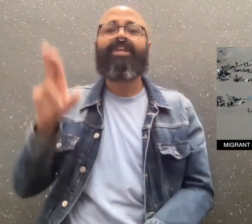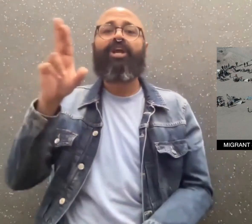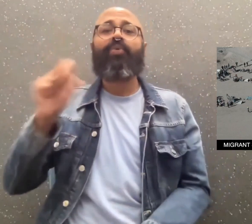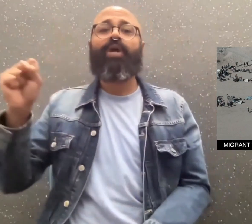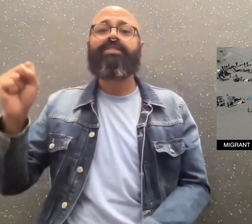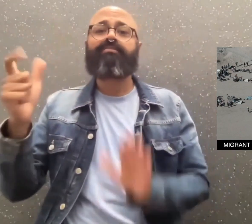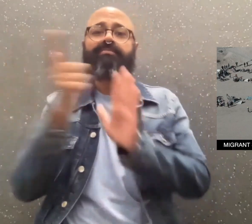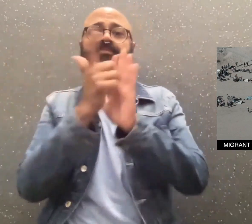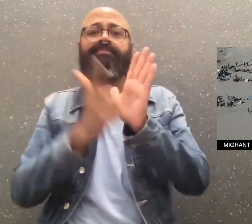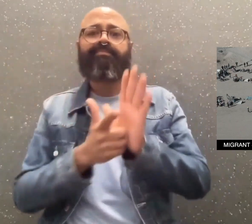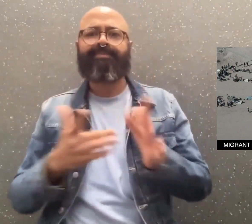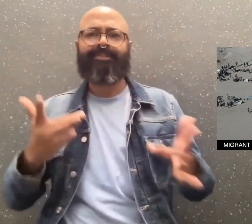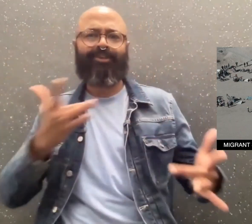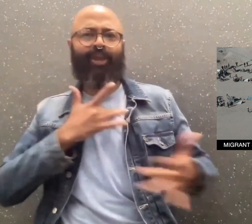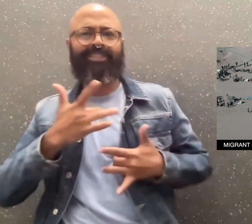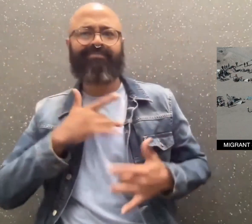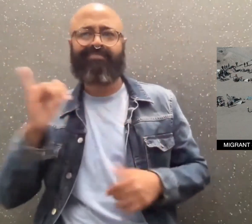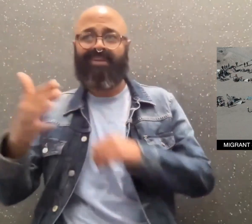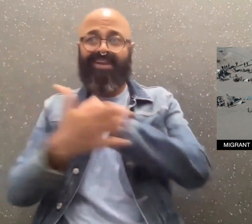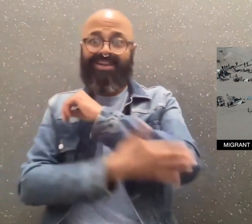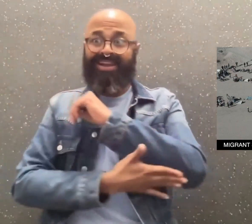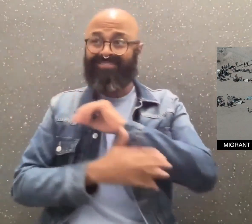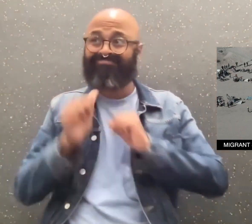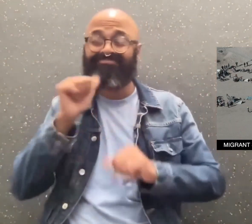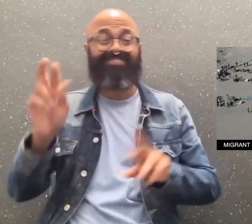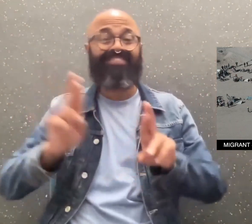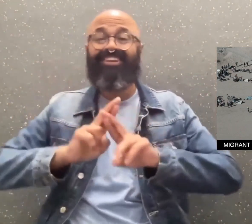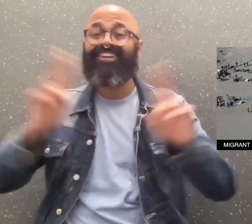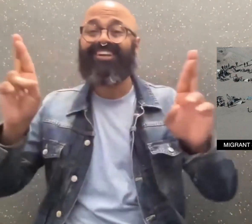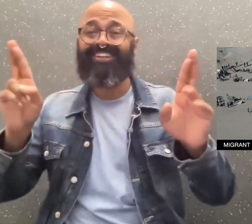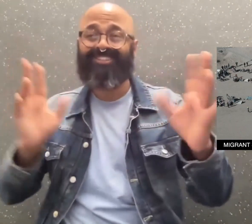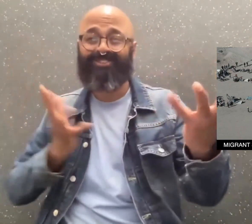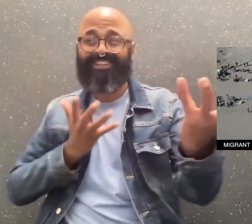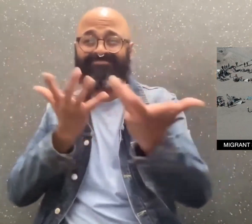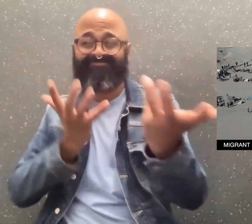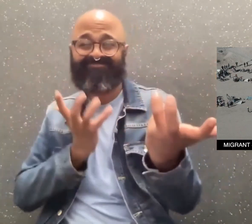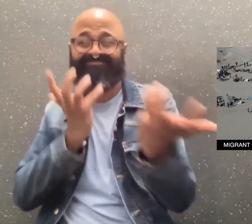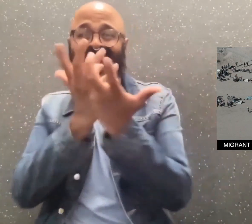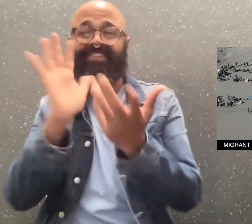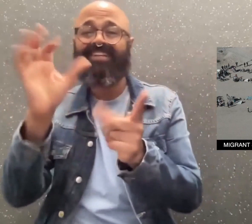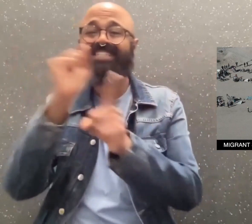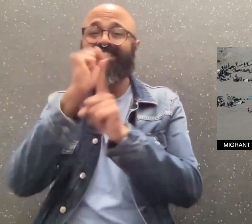and US lawmakers are concerned the country is not ready to handle the situation.